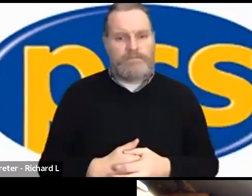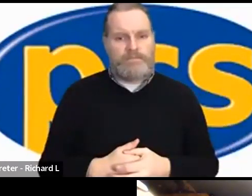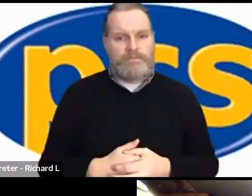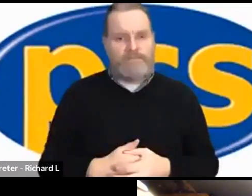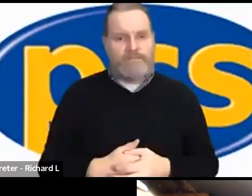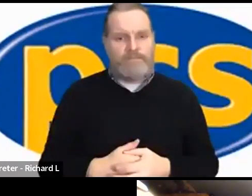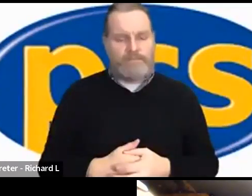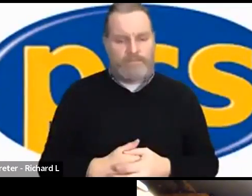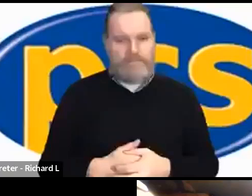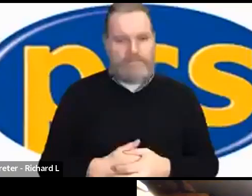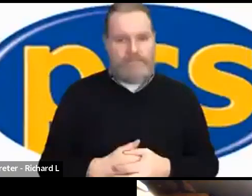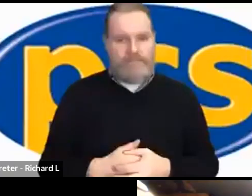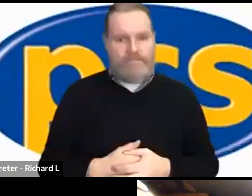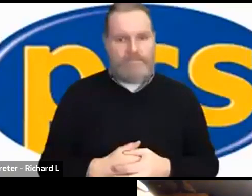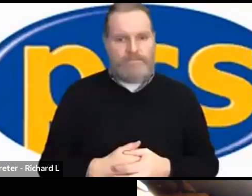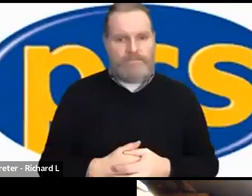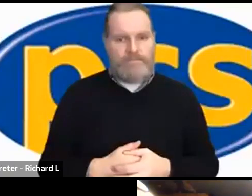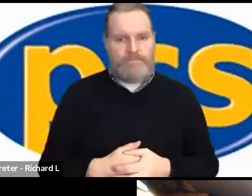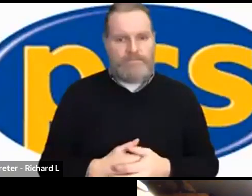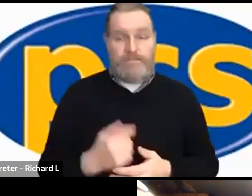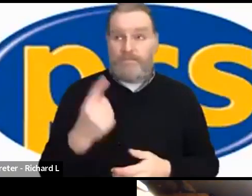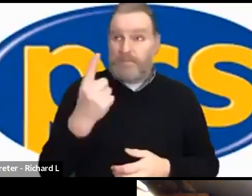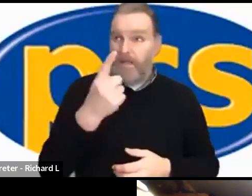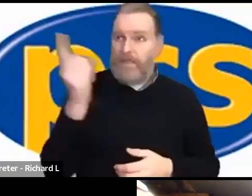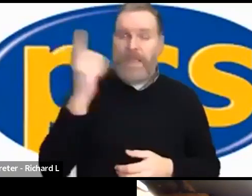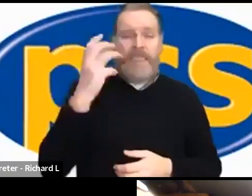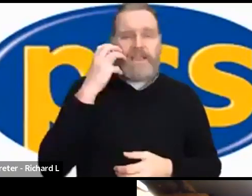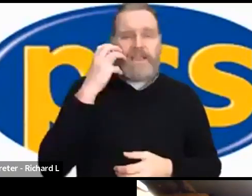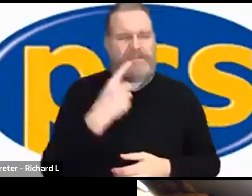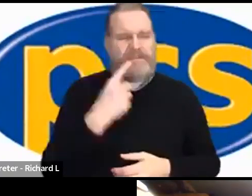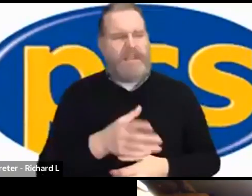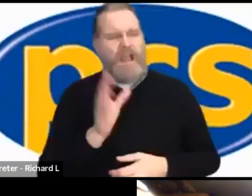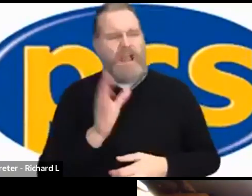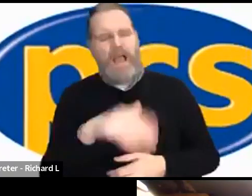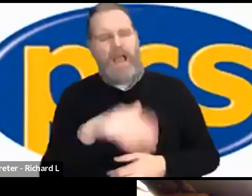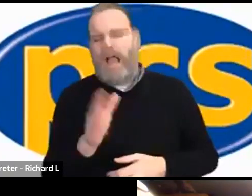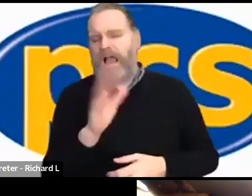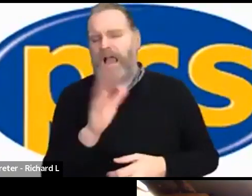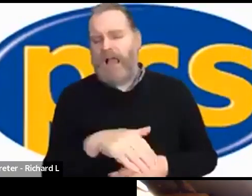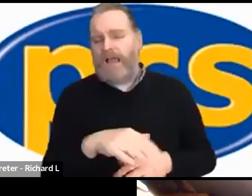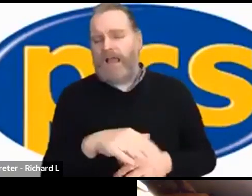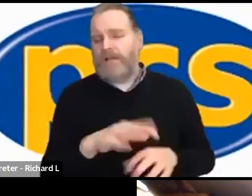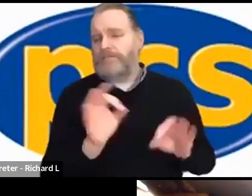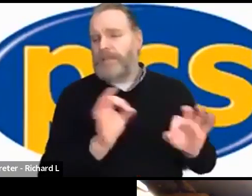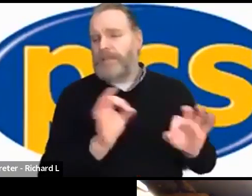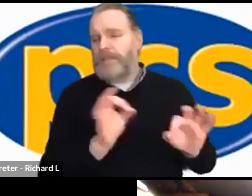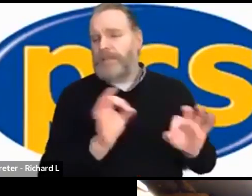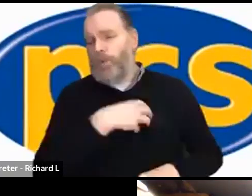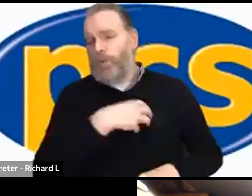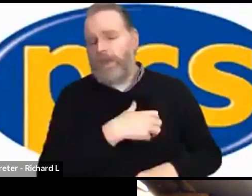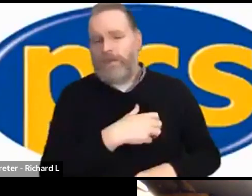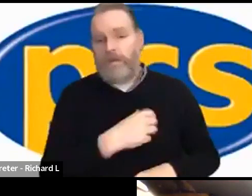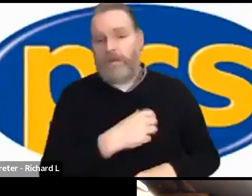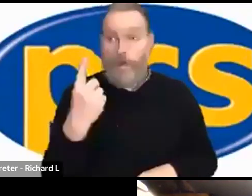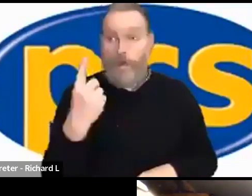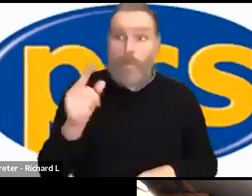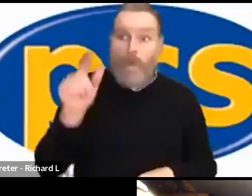no matter what they say. say. You know, You know, press releases to suggest that we didn't do anything . A certain Mp A certain Mp. That we can talk about. I'd